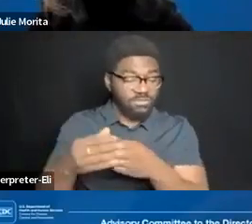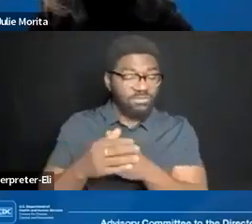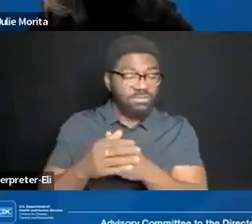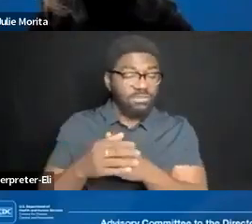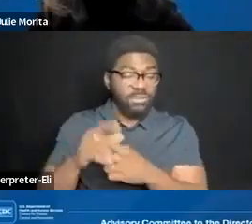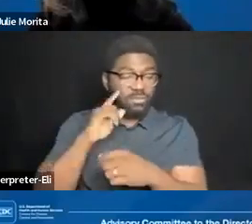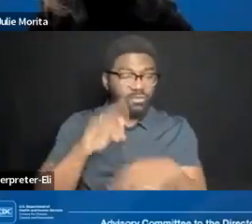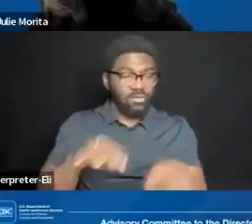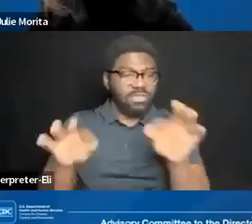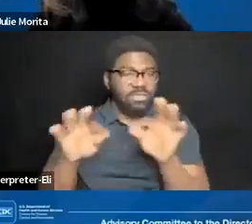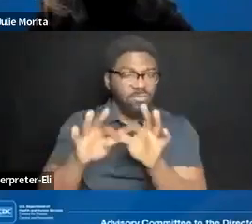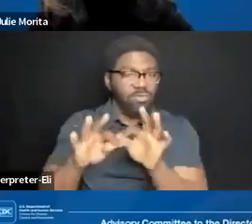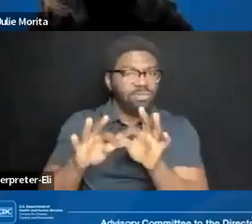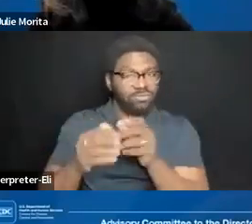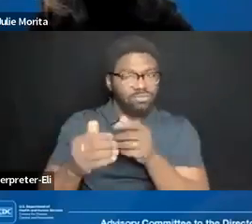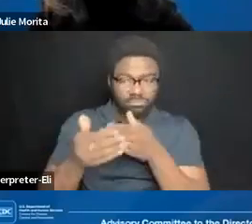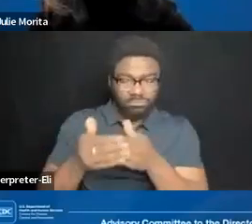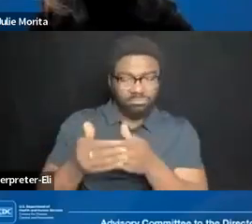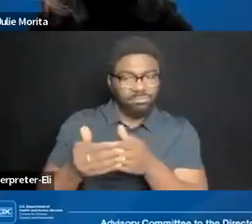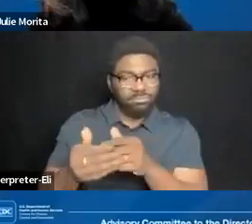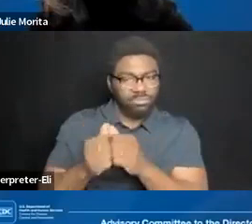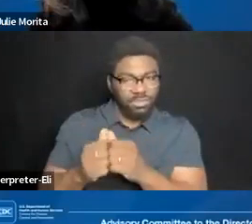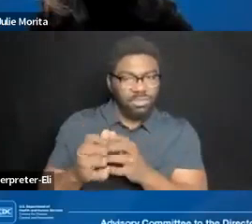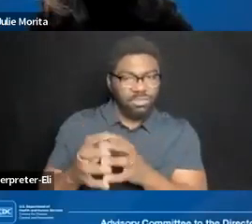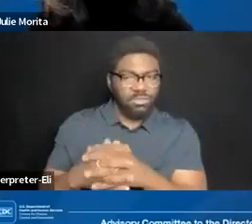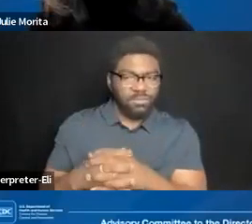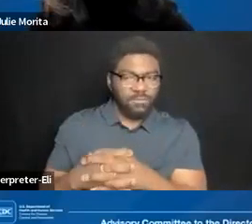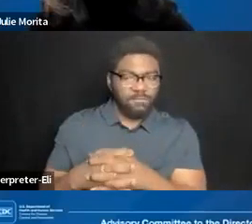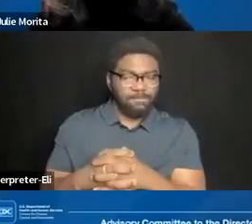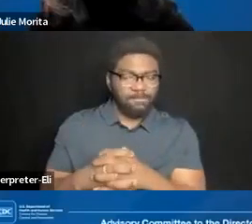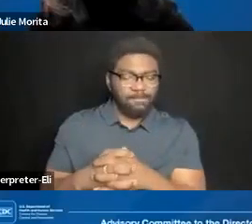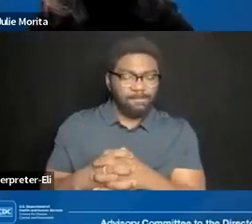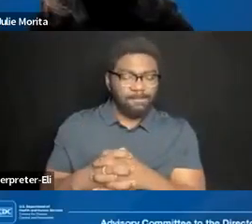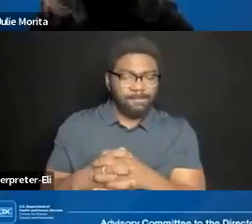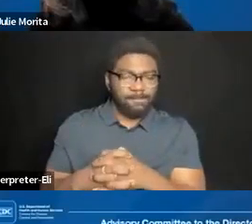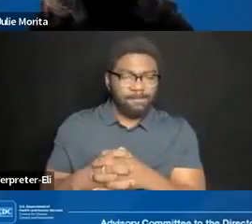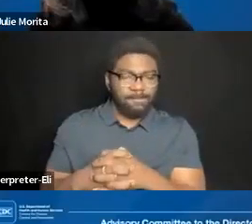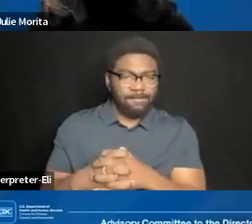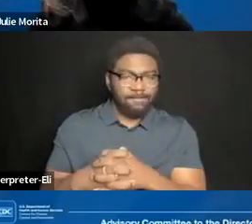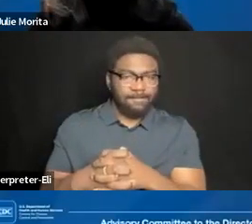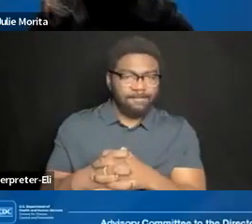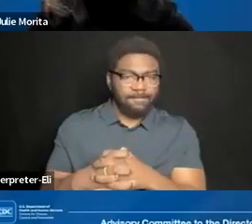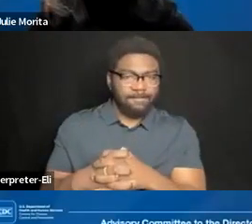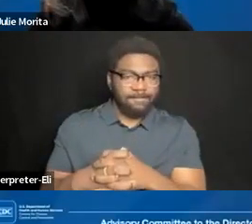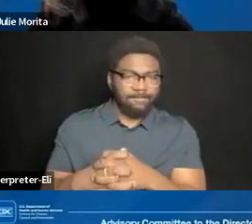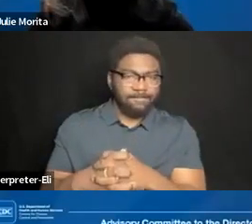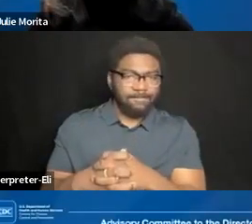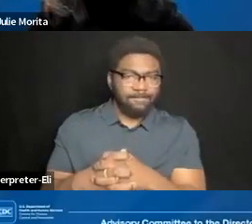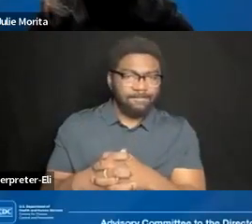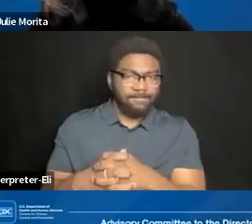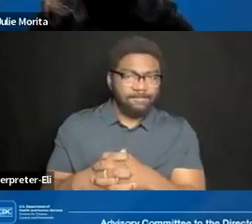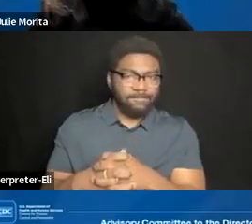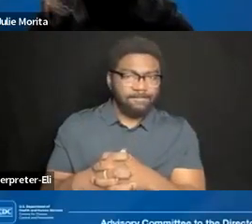You know, as we work on both commitment to resources